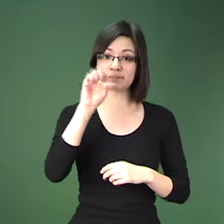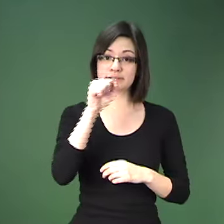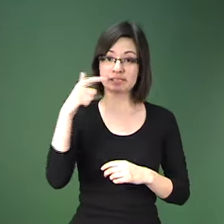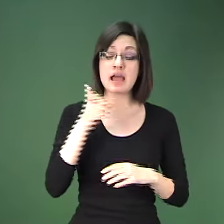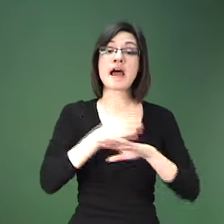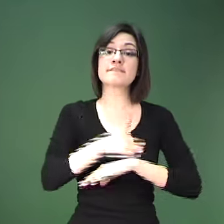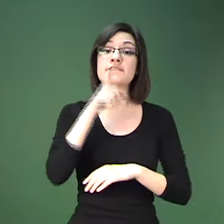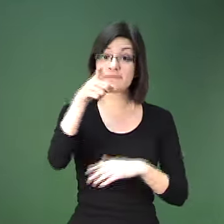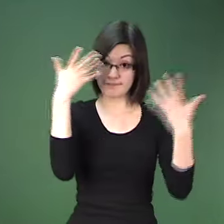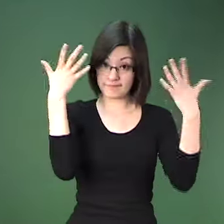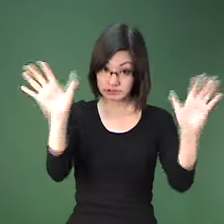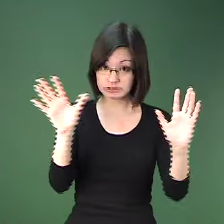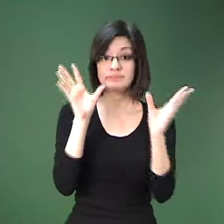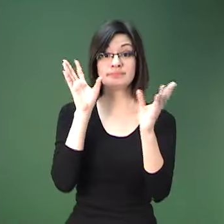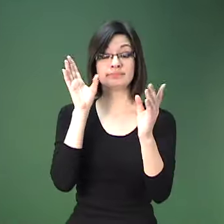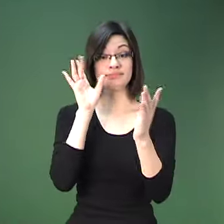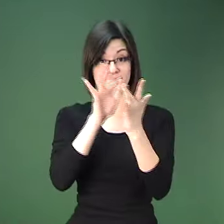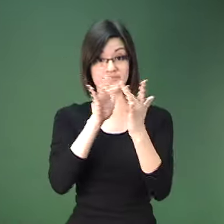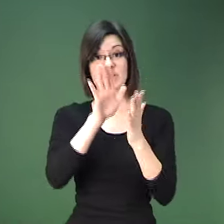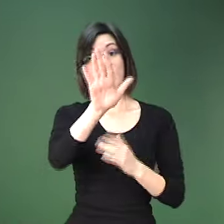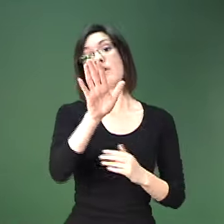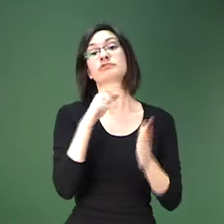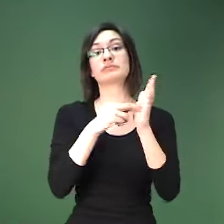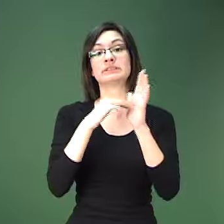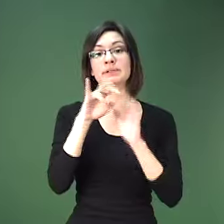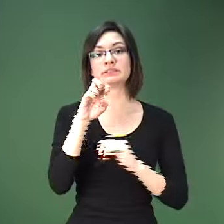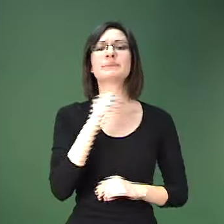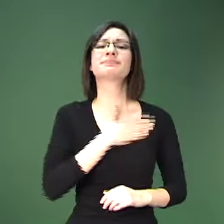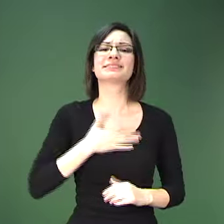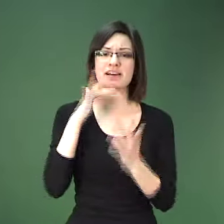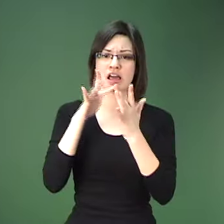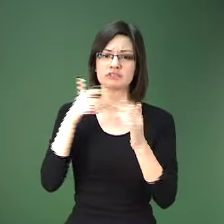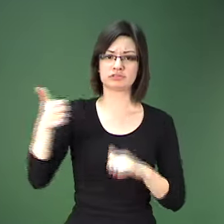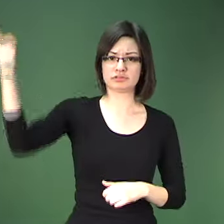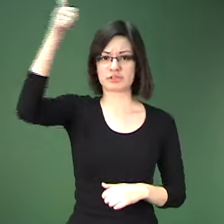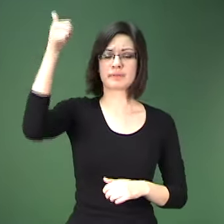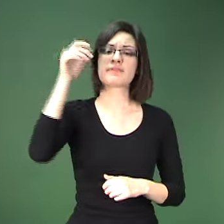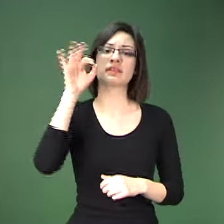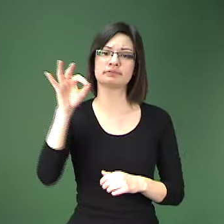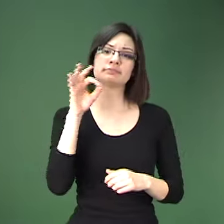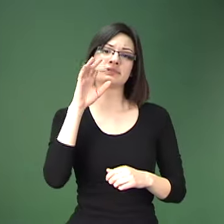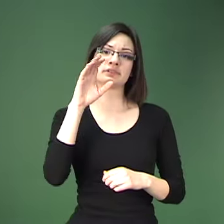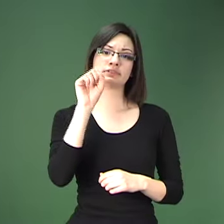After you contact your Representative, please contact the Chairman of the